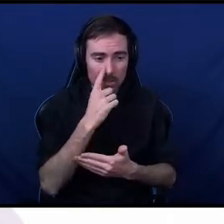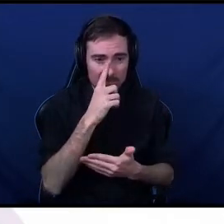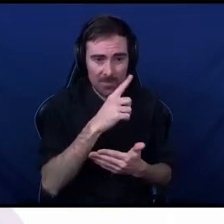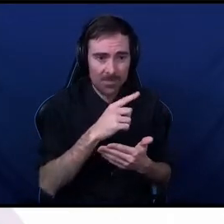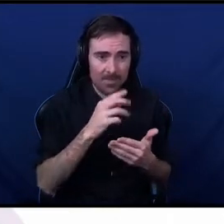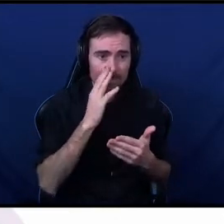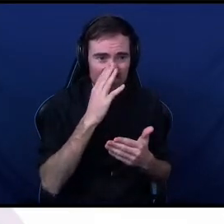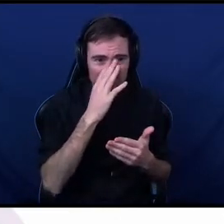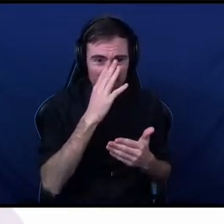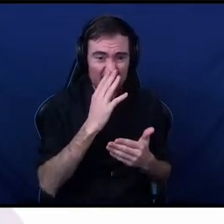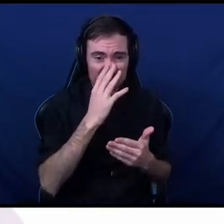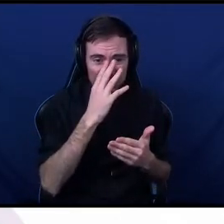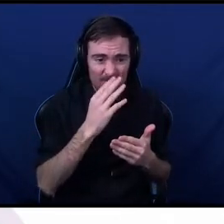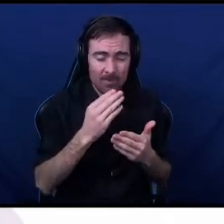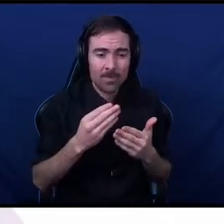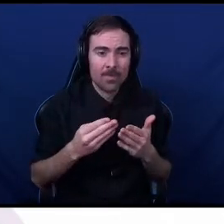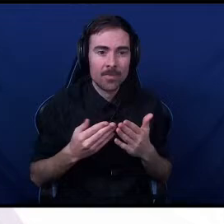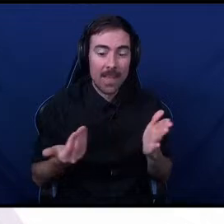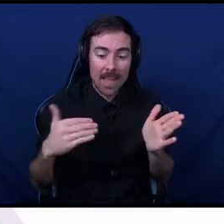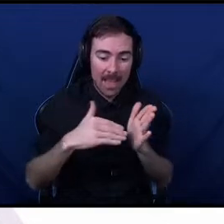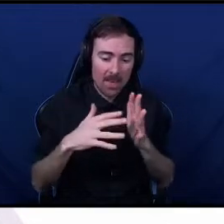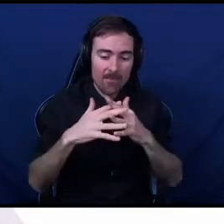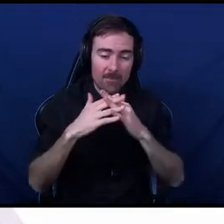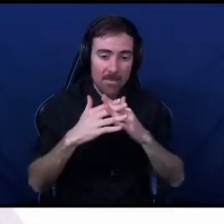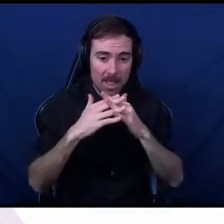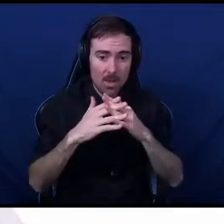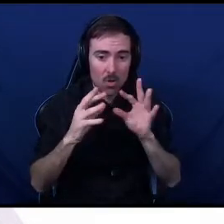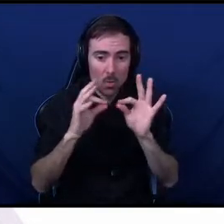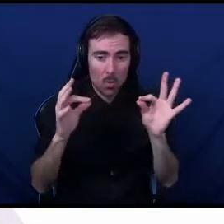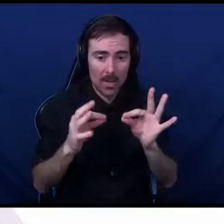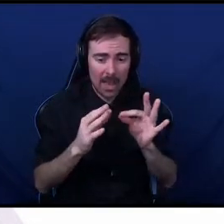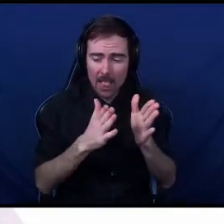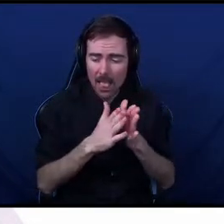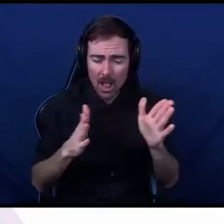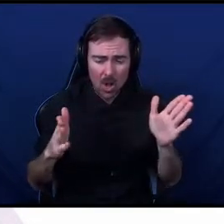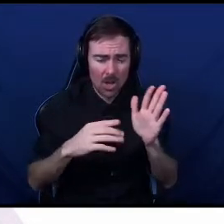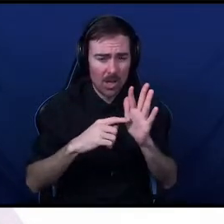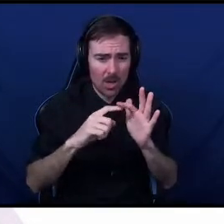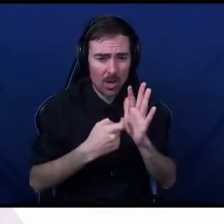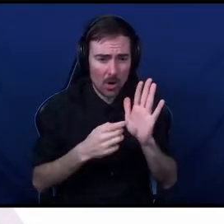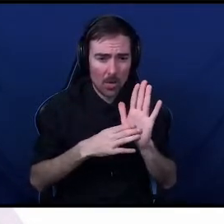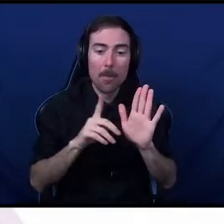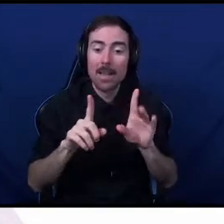give long term value to your organisation as much as help people, right, that's that will be the way I would think about